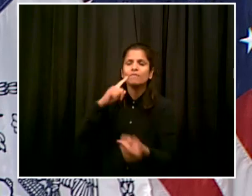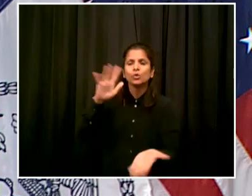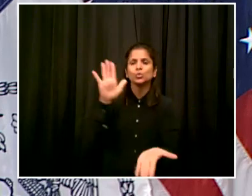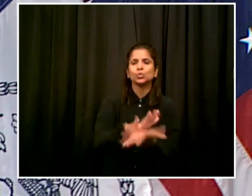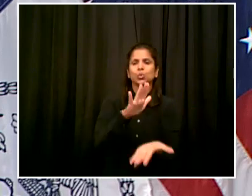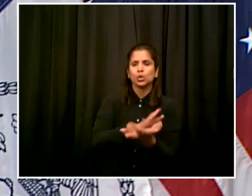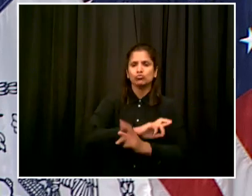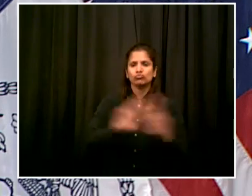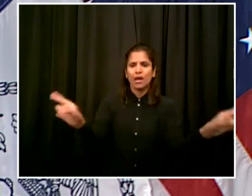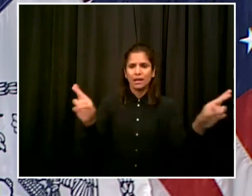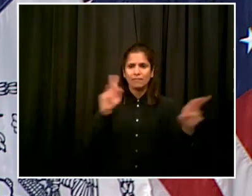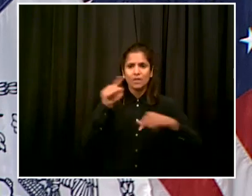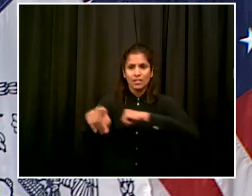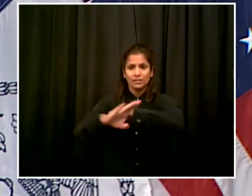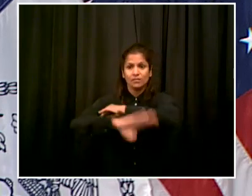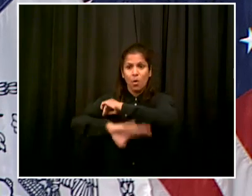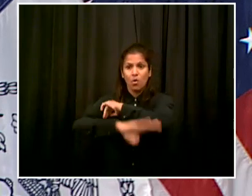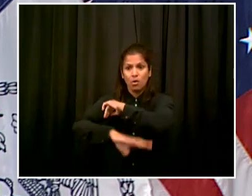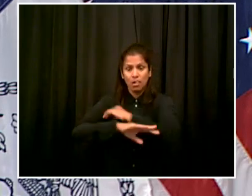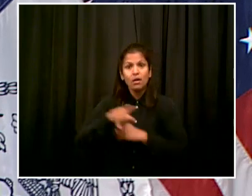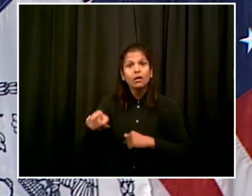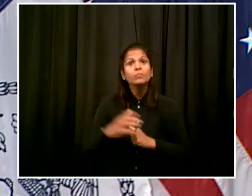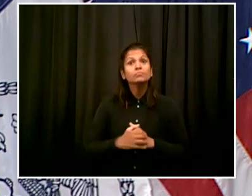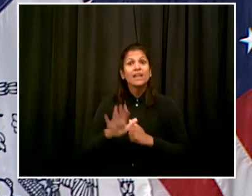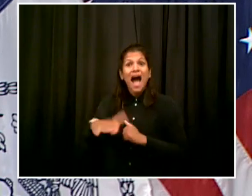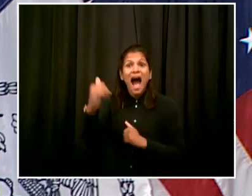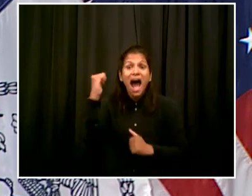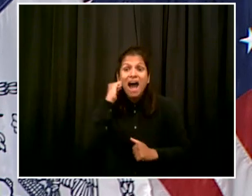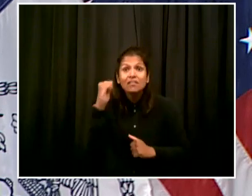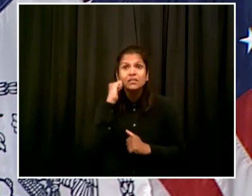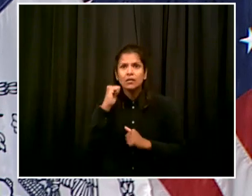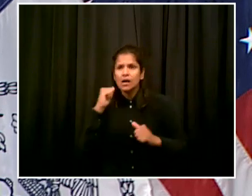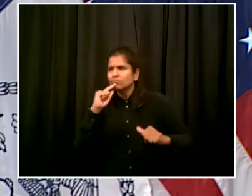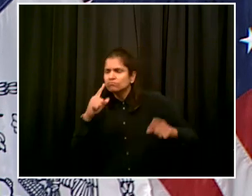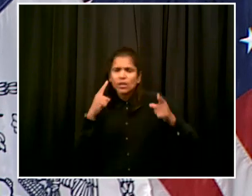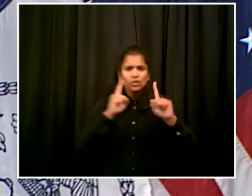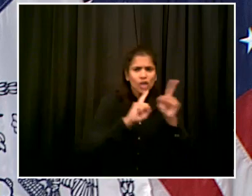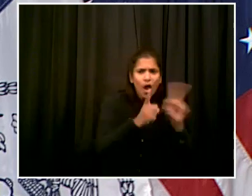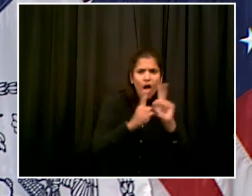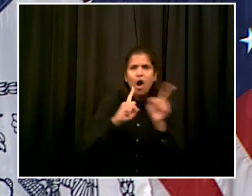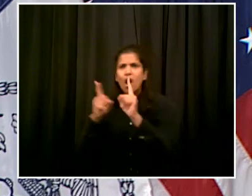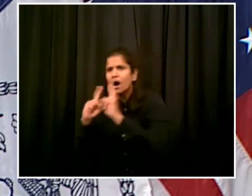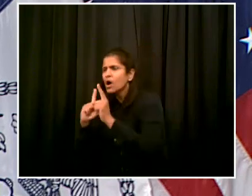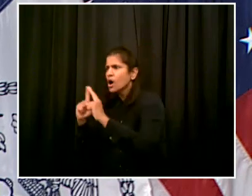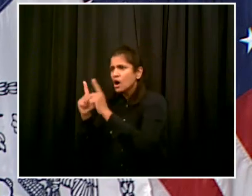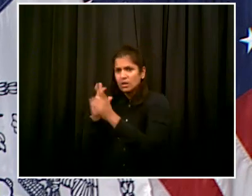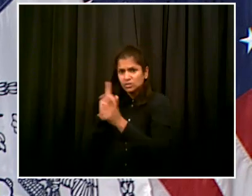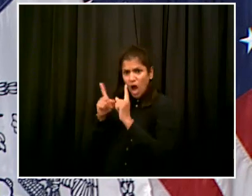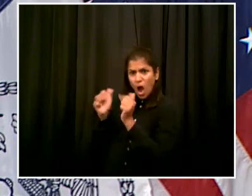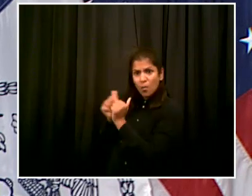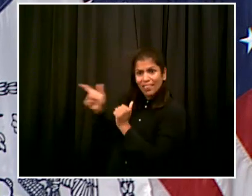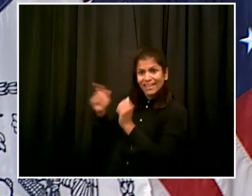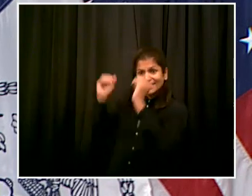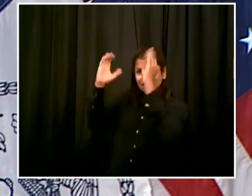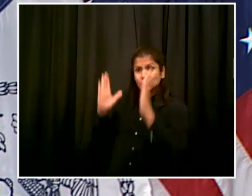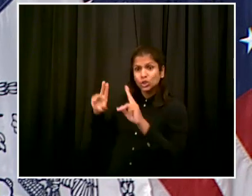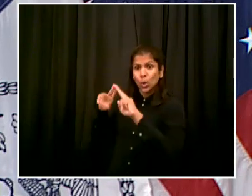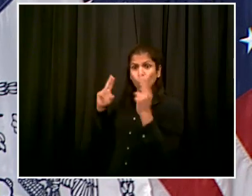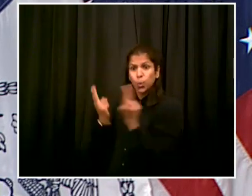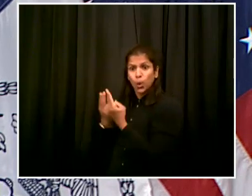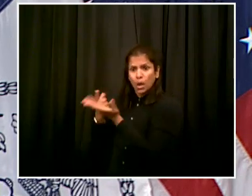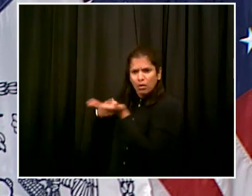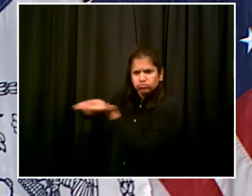DAILY O TADDRESS